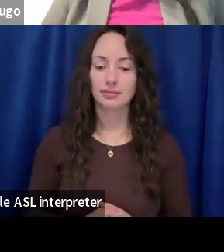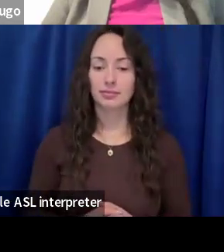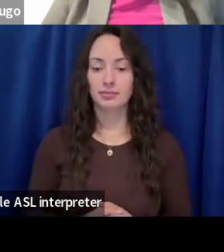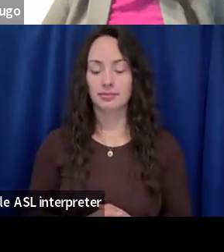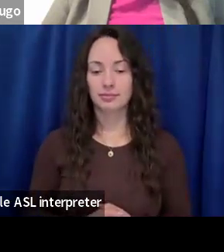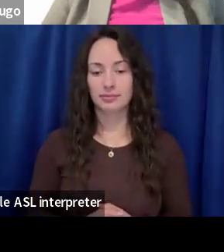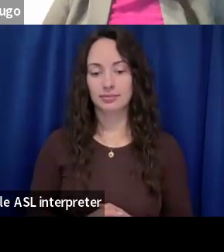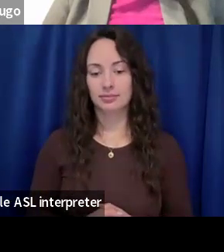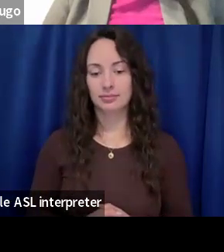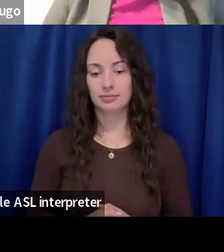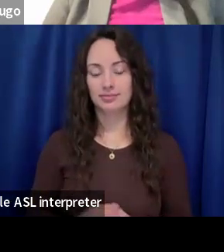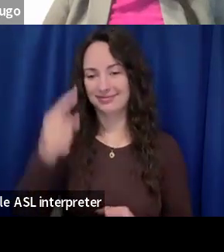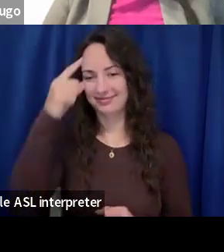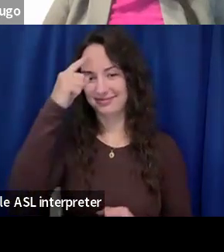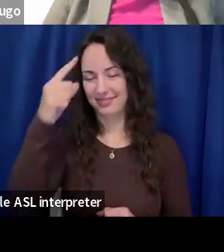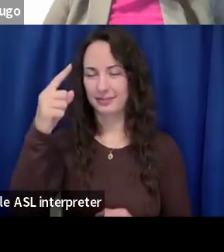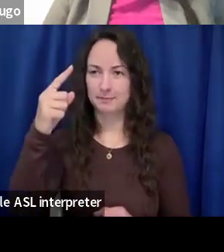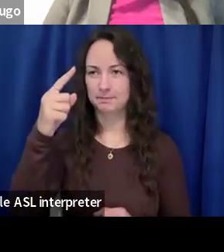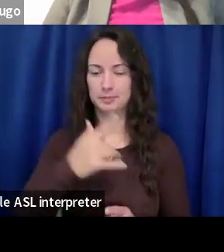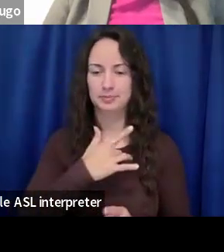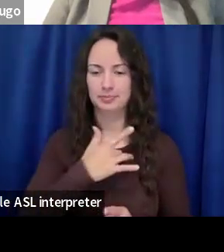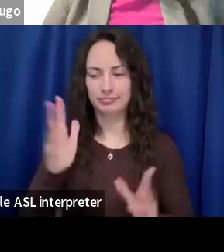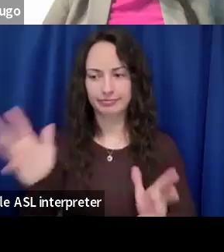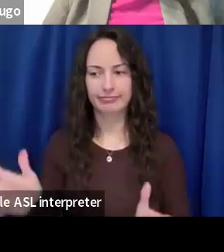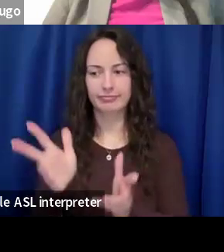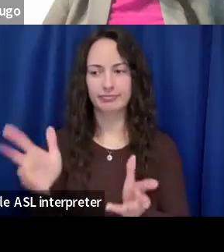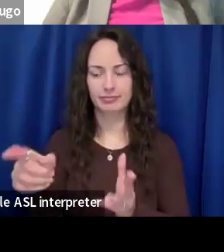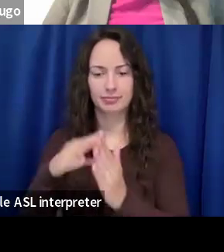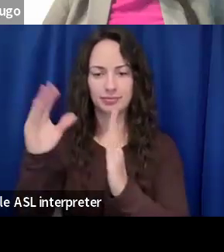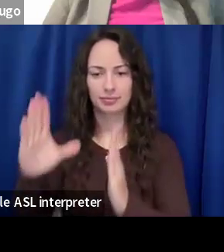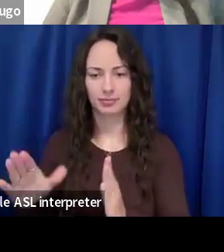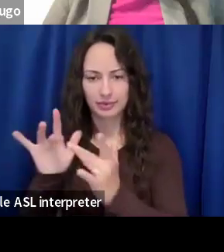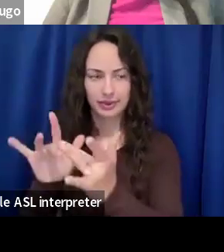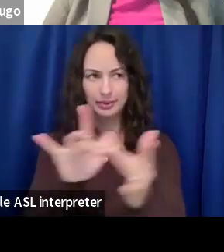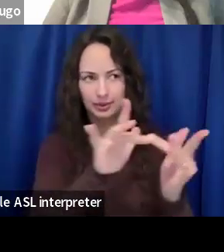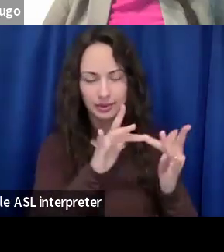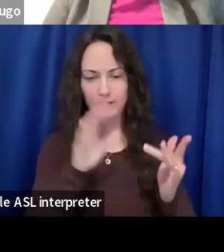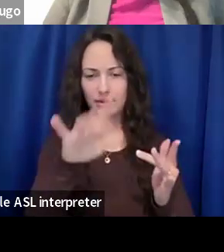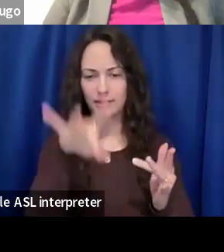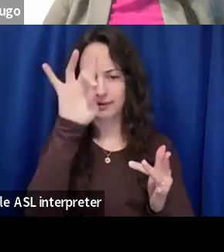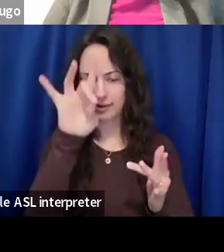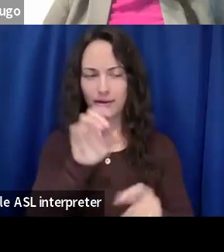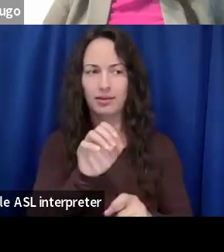encourage our students to network in order to find employment opportunities or internships.